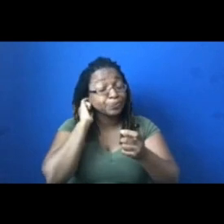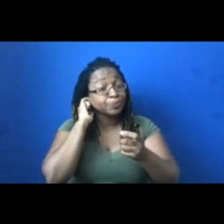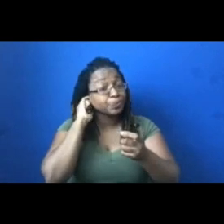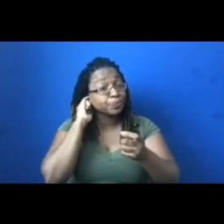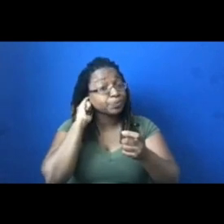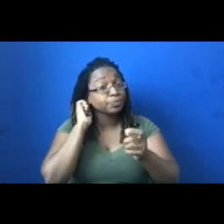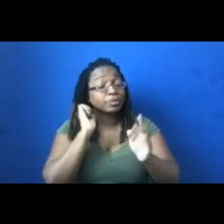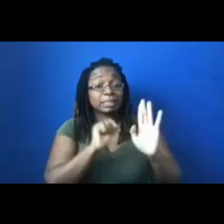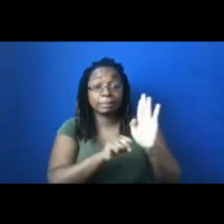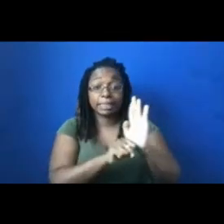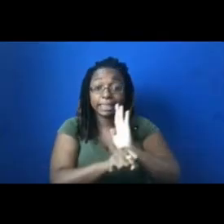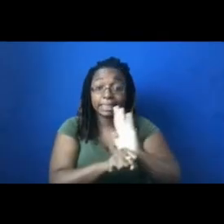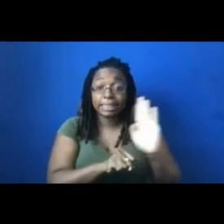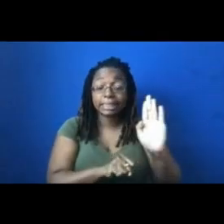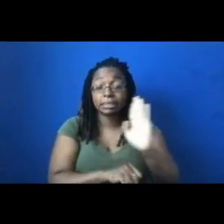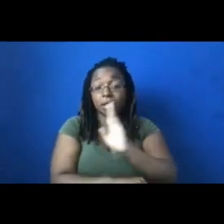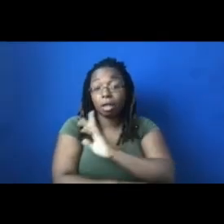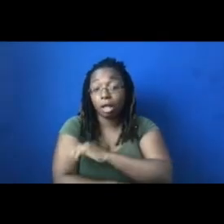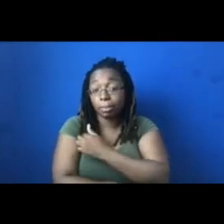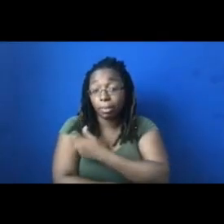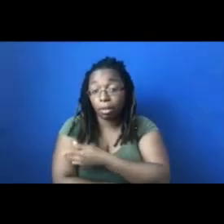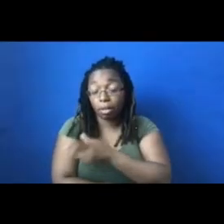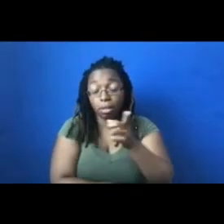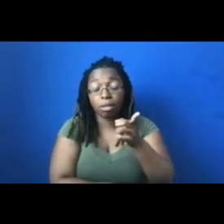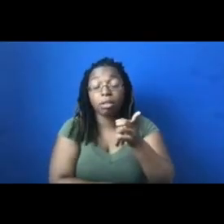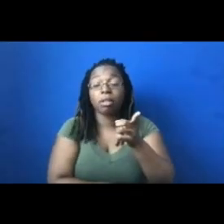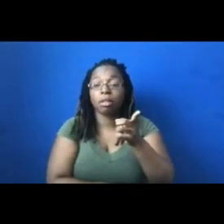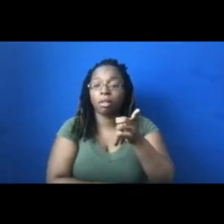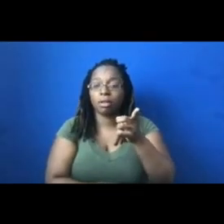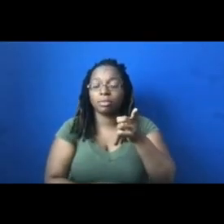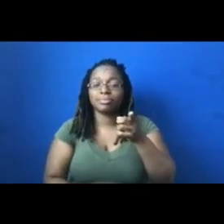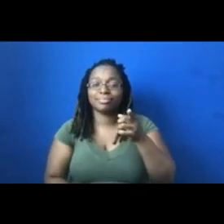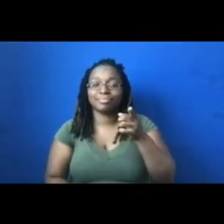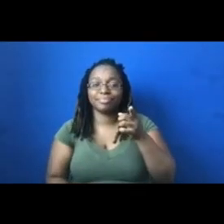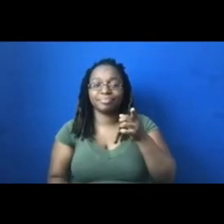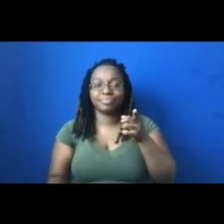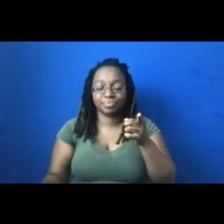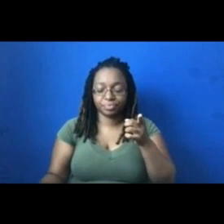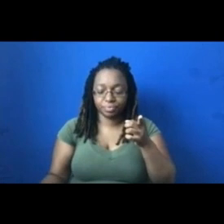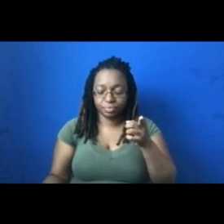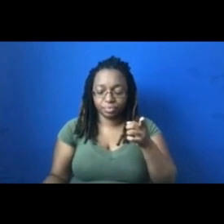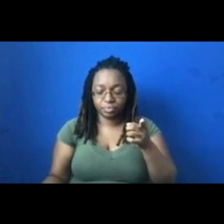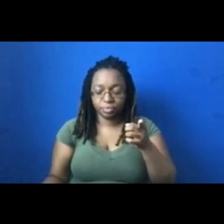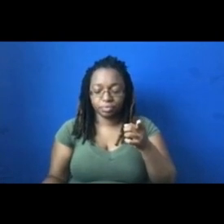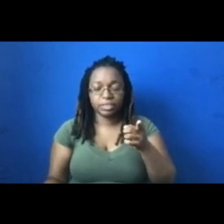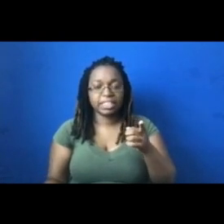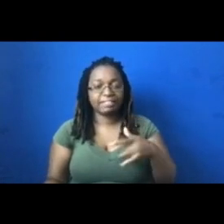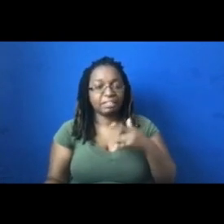in this case, has determined that there are a number of roles